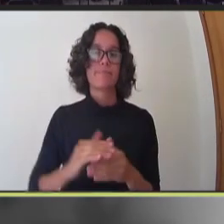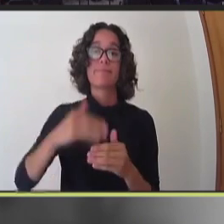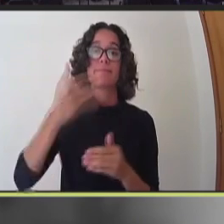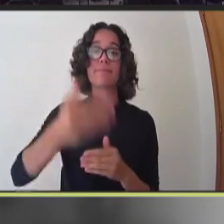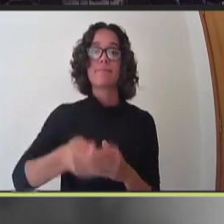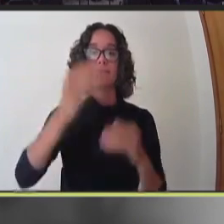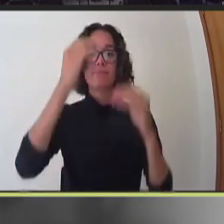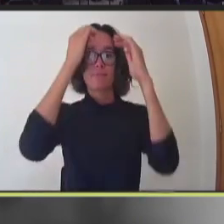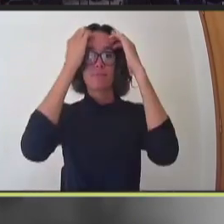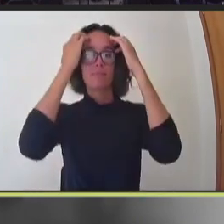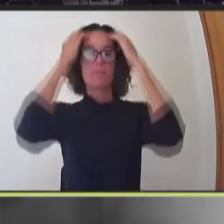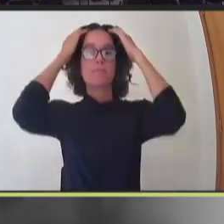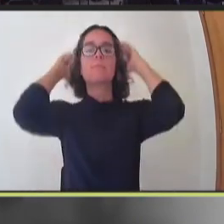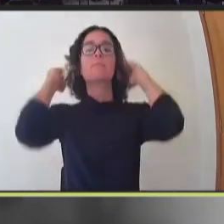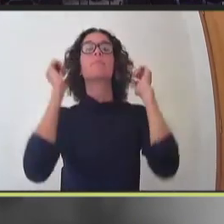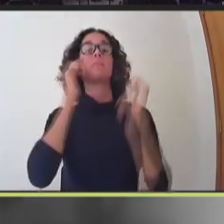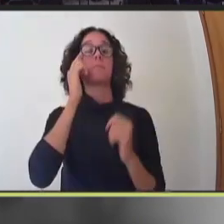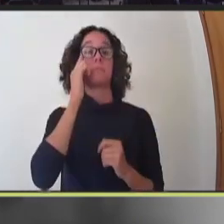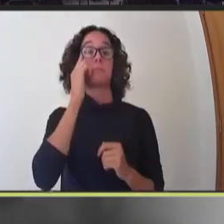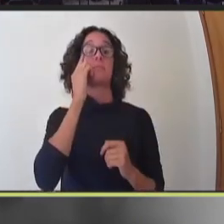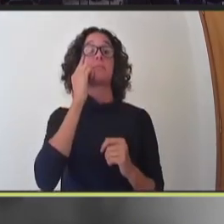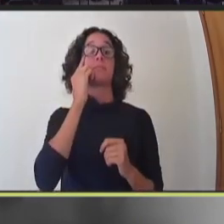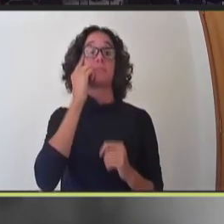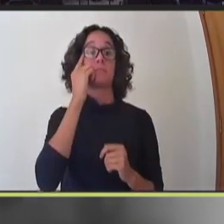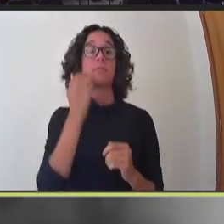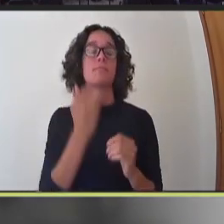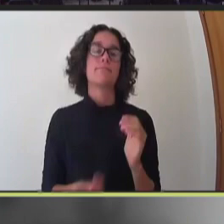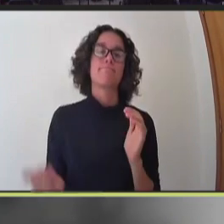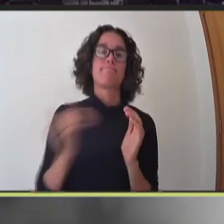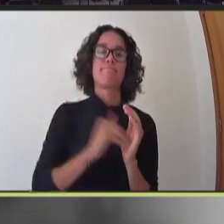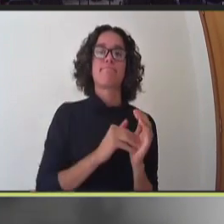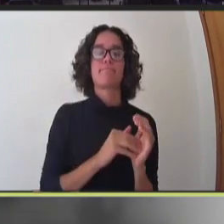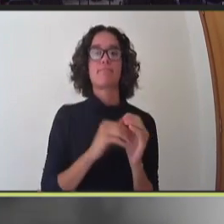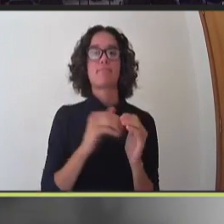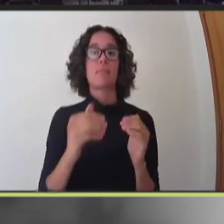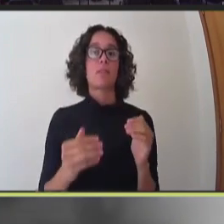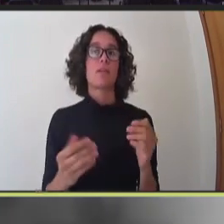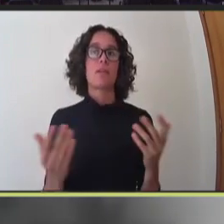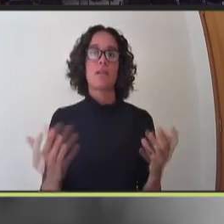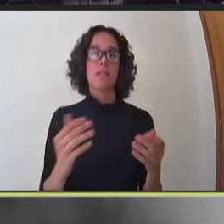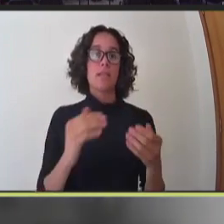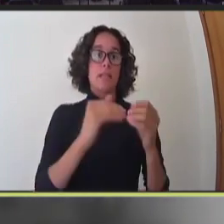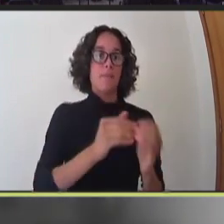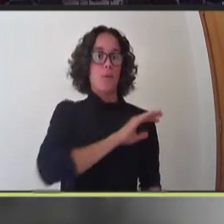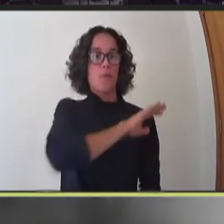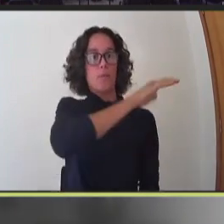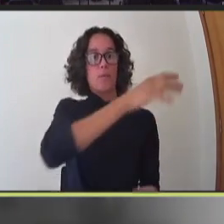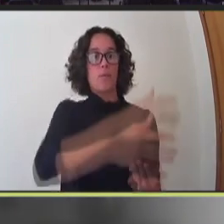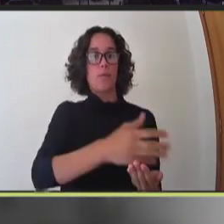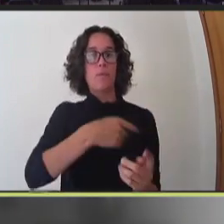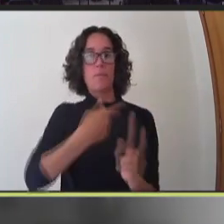So, again, because of the sheer volume and the breadth that the VA has undertaken in